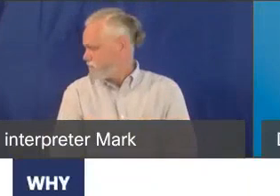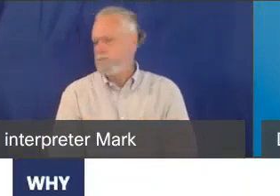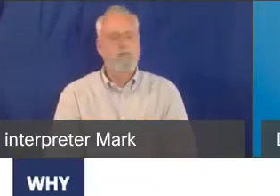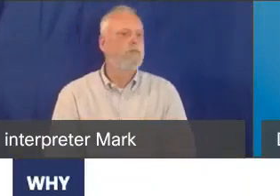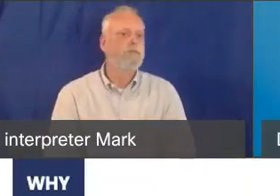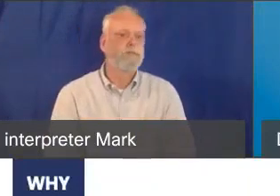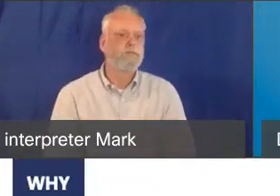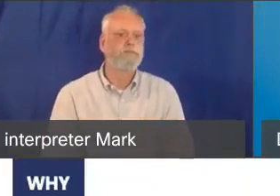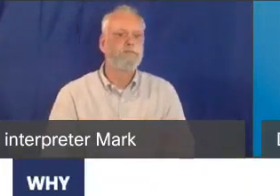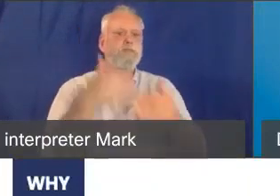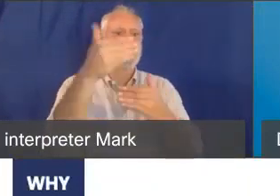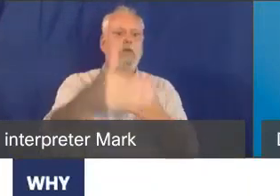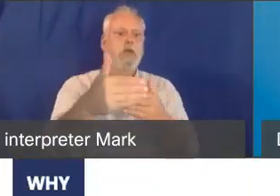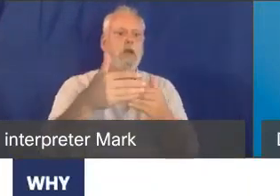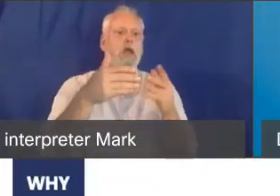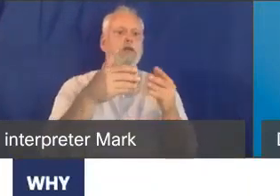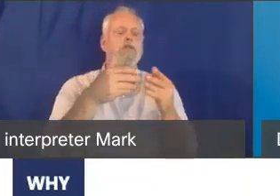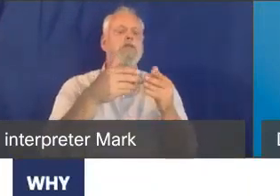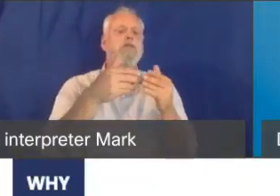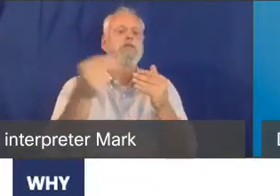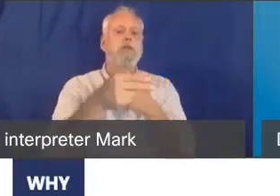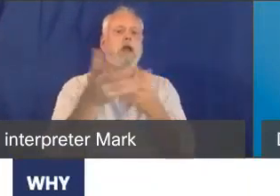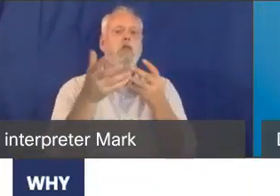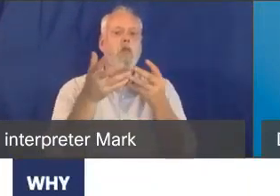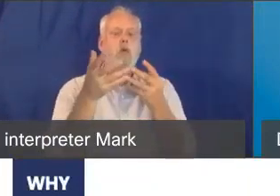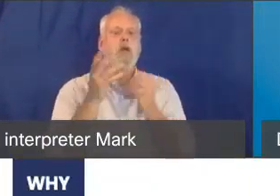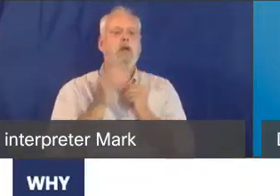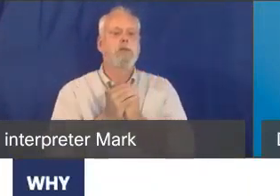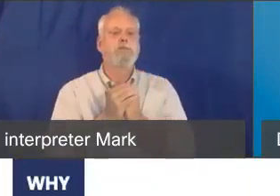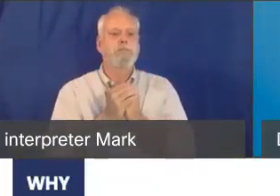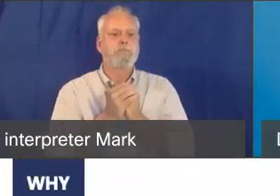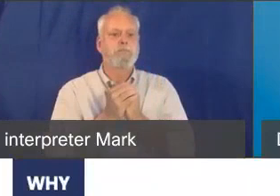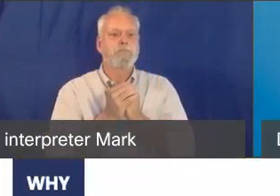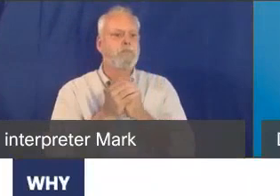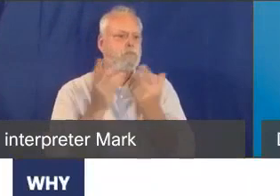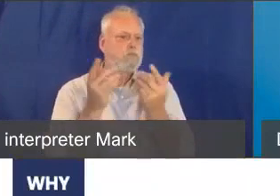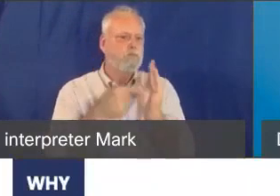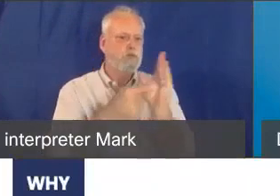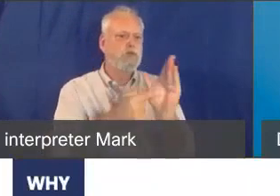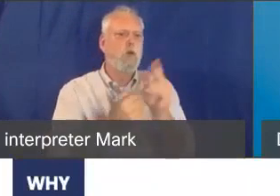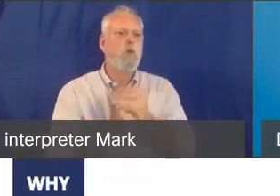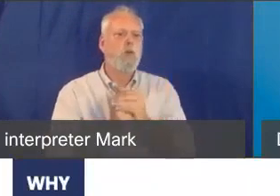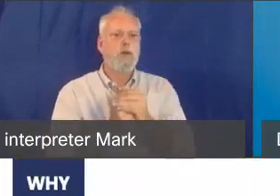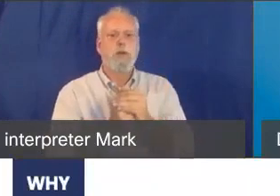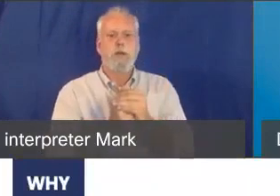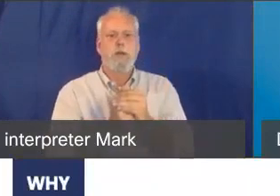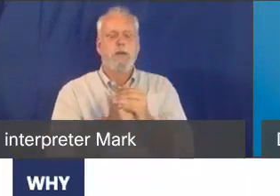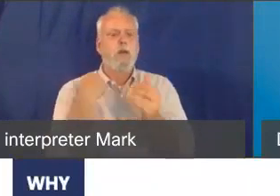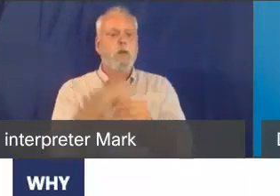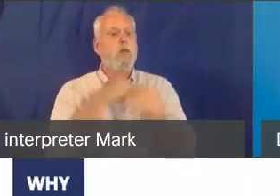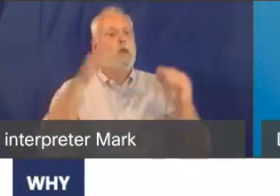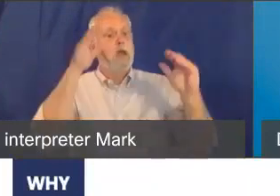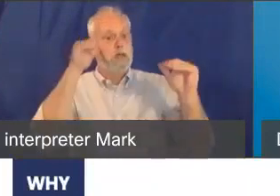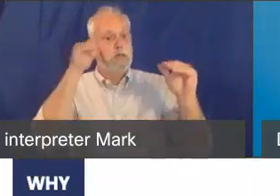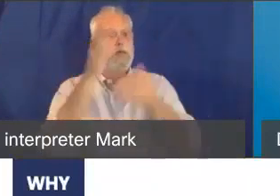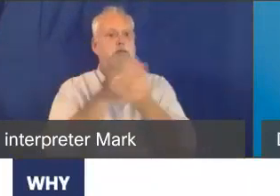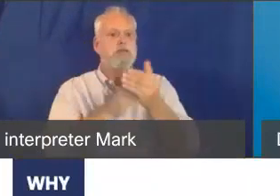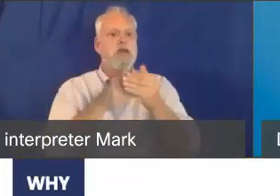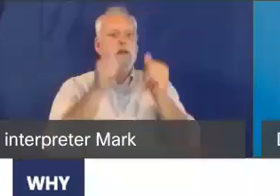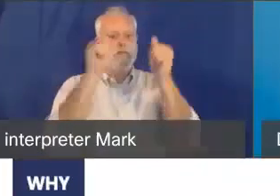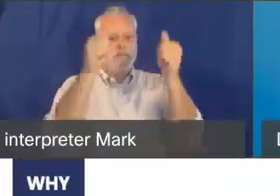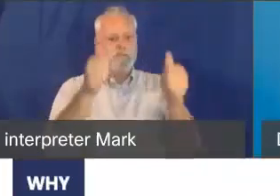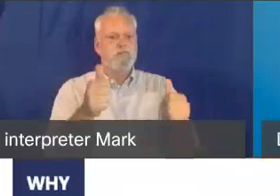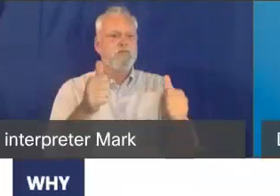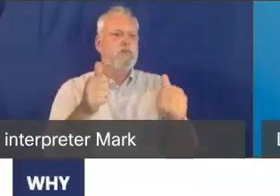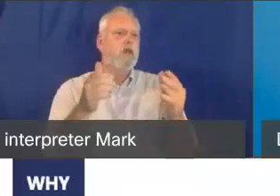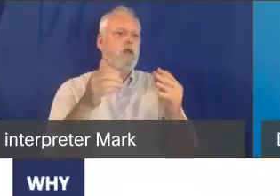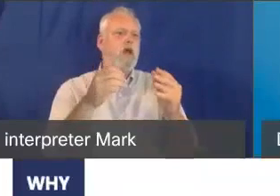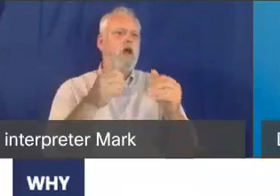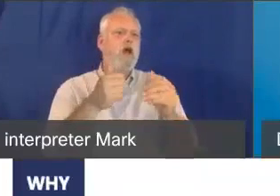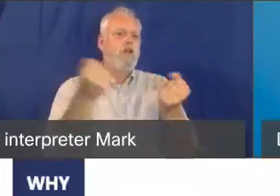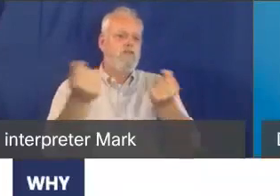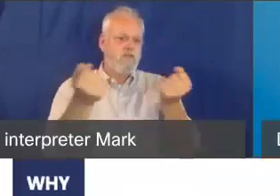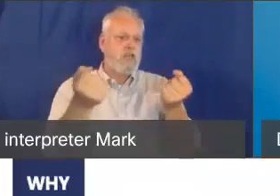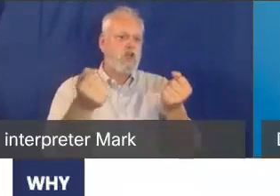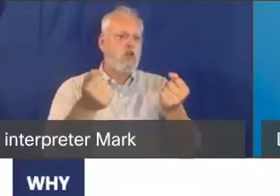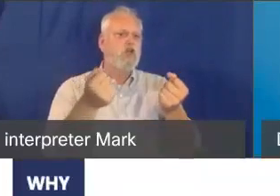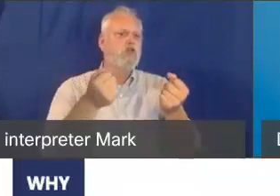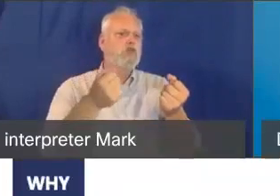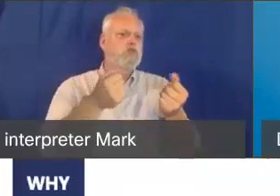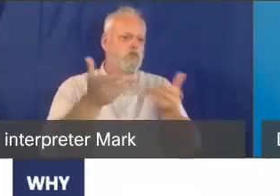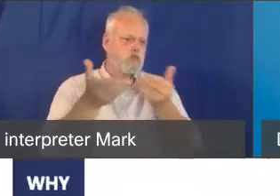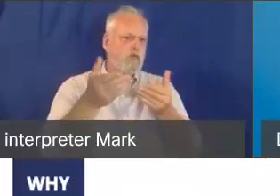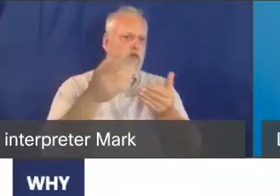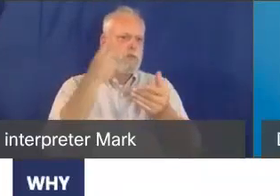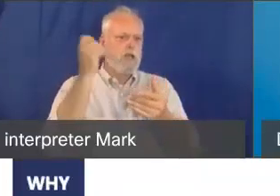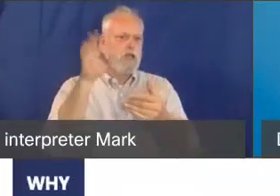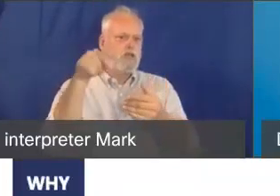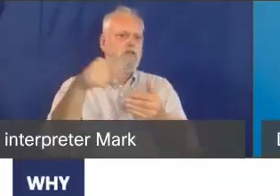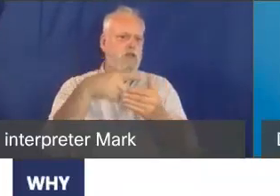On the next side, we wanted to point out that there are that we do anticipate some decline in via level of service as a result of this project and the data is choosing to do this.